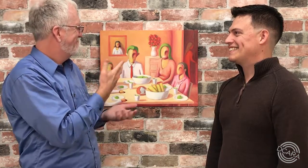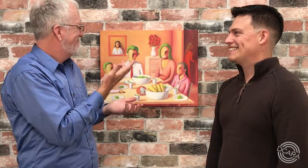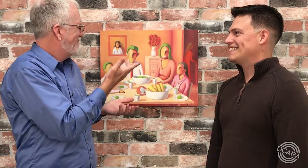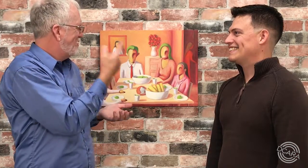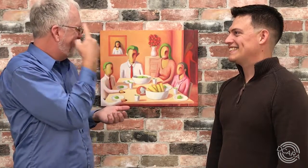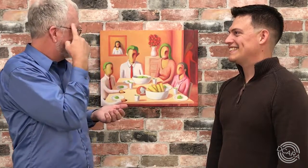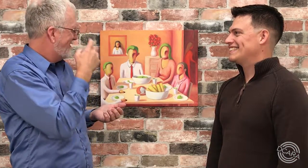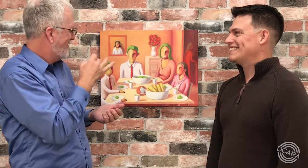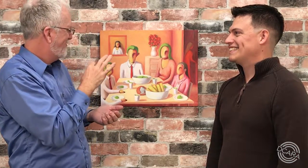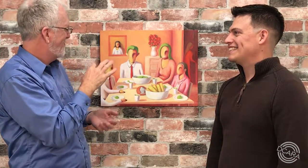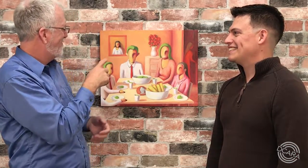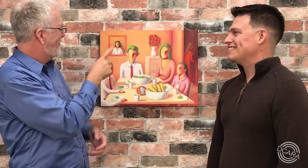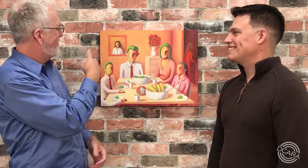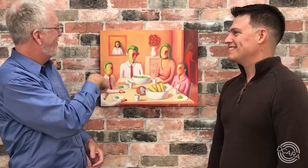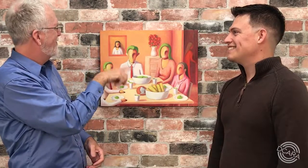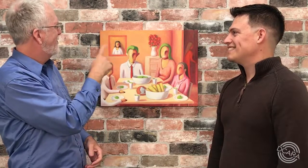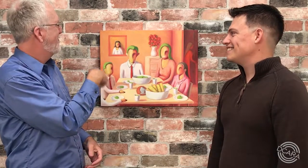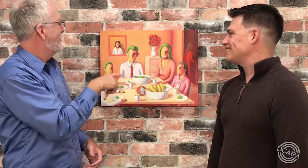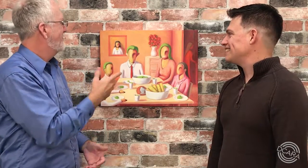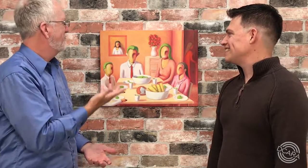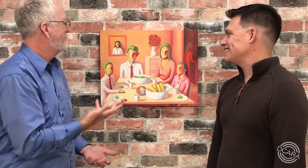What do you think of this painting?